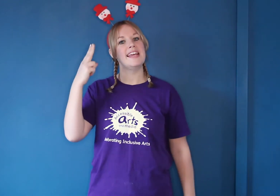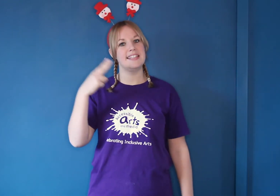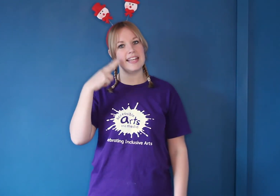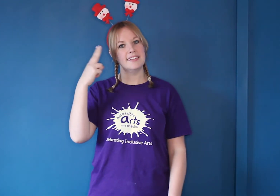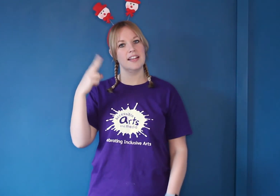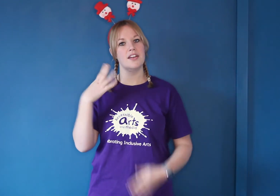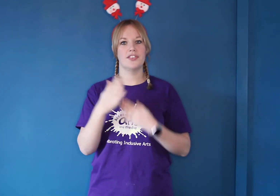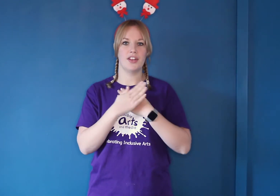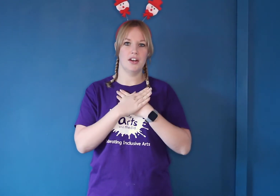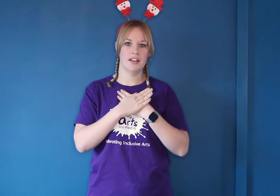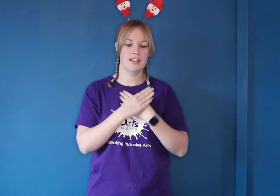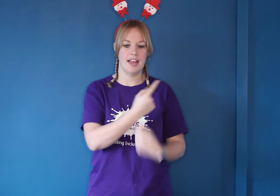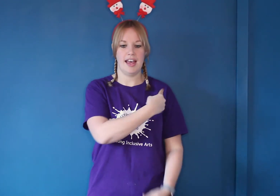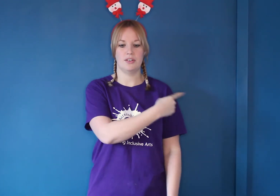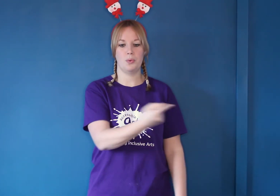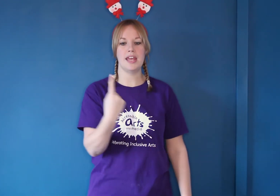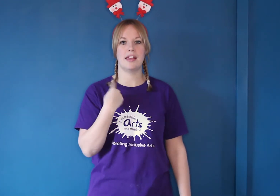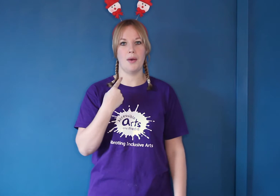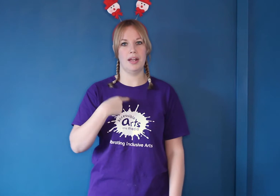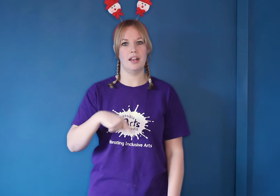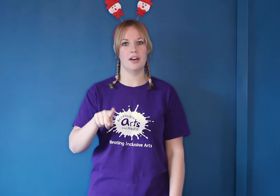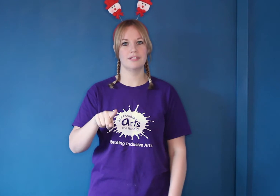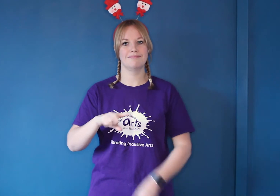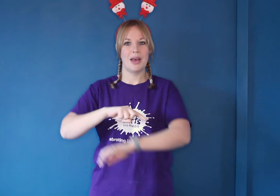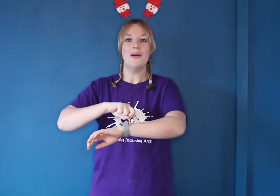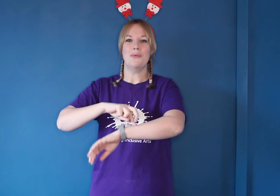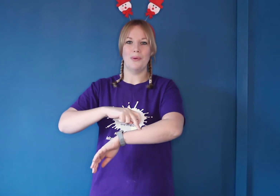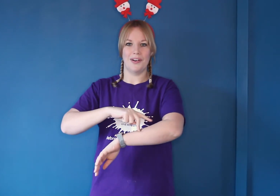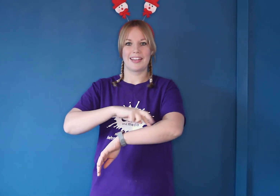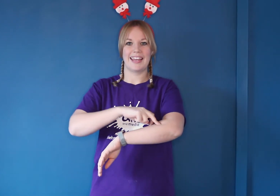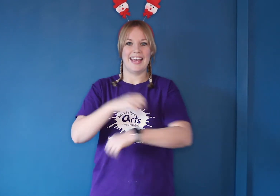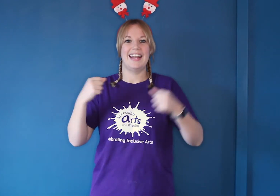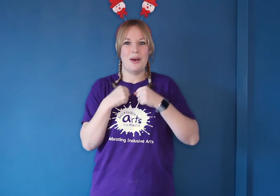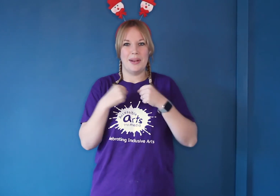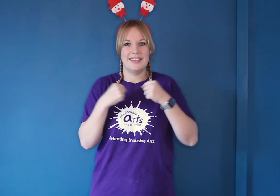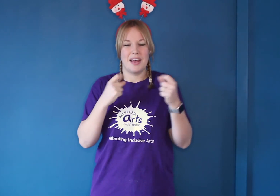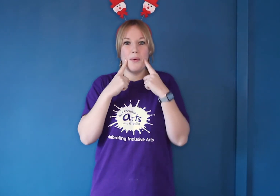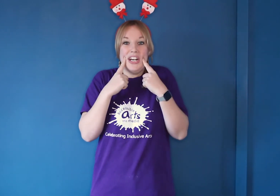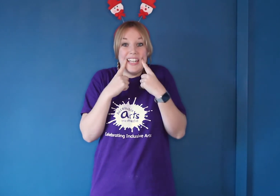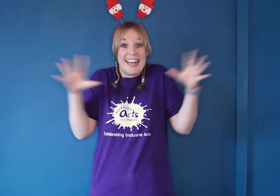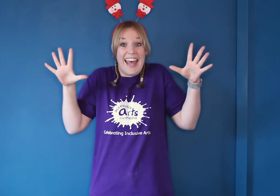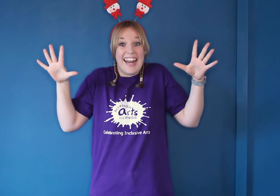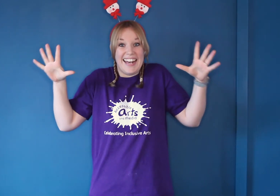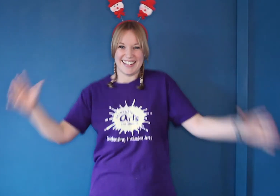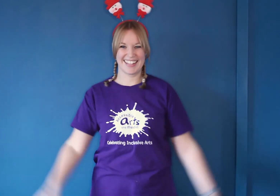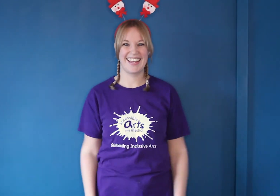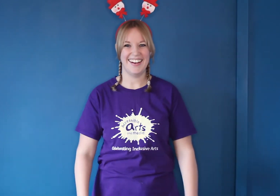He sings a love song, as we go along. Walking in a winter wonderland.